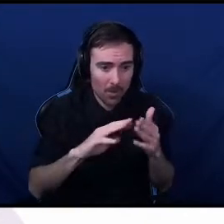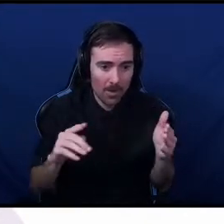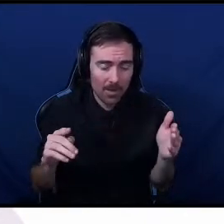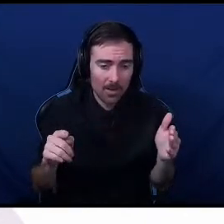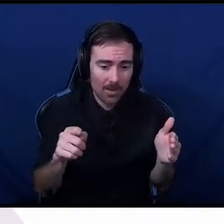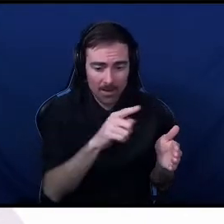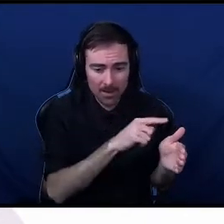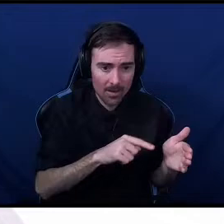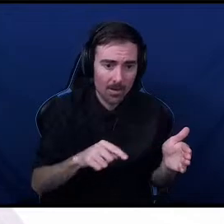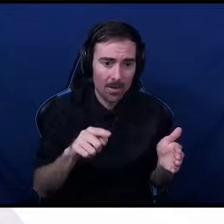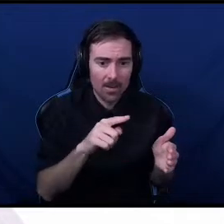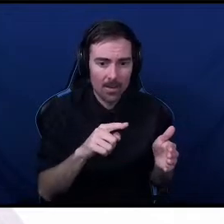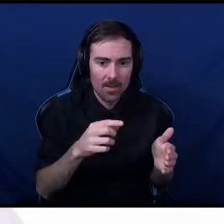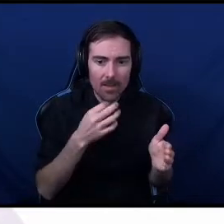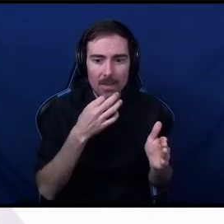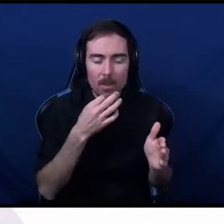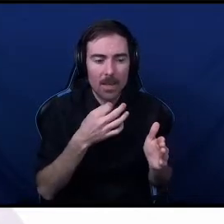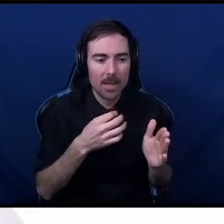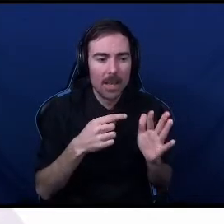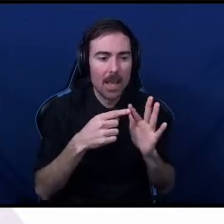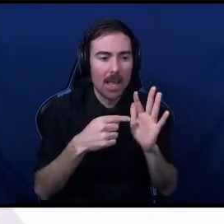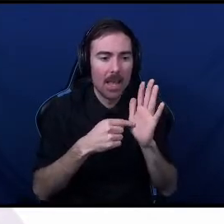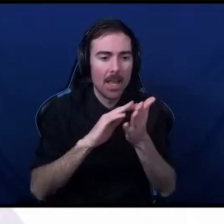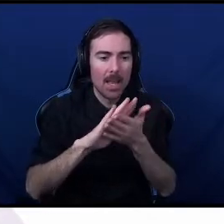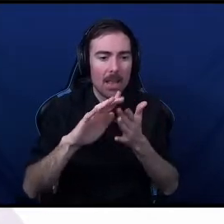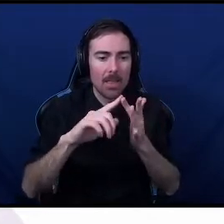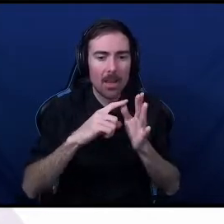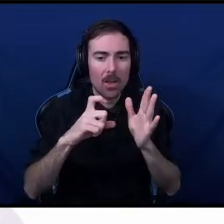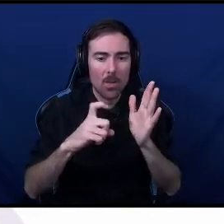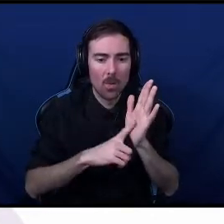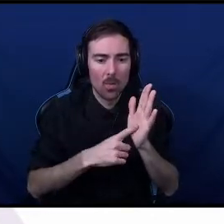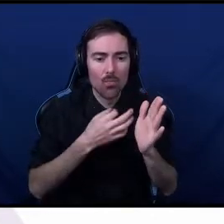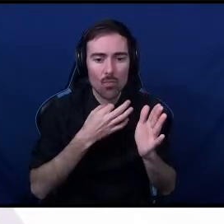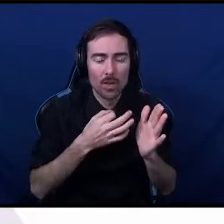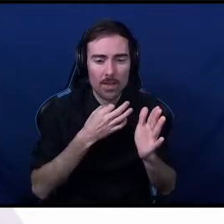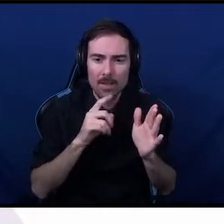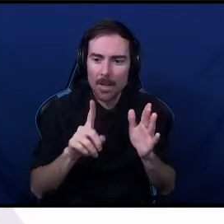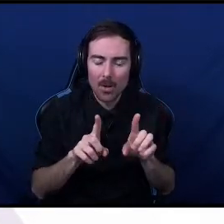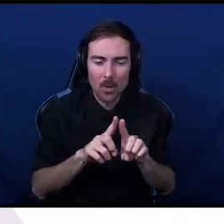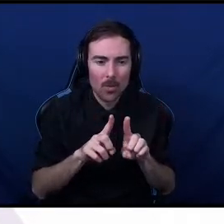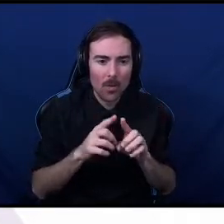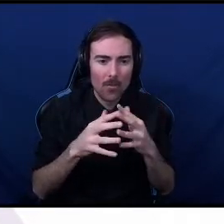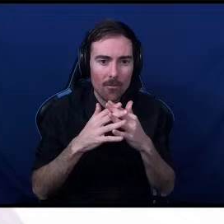ethical, but also just, I mean, value. To me, when I look at these sorts of things, and I look at inclusive design, I'm